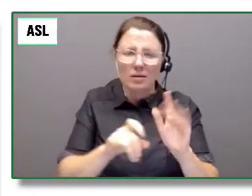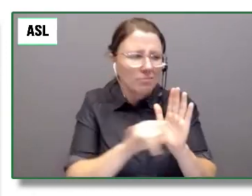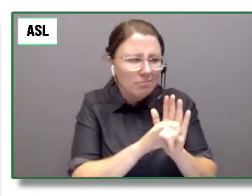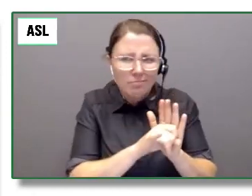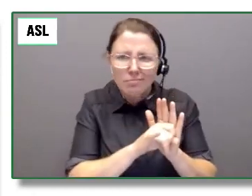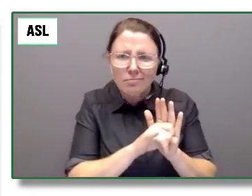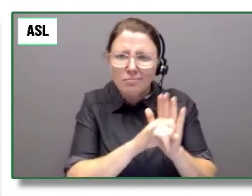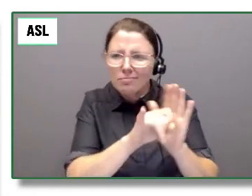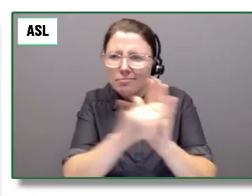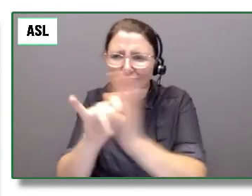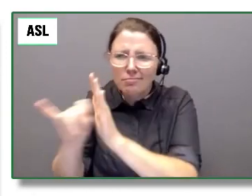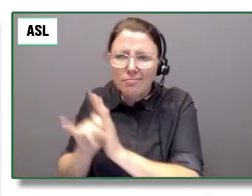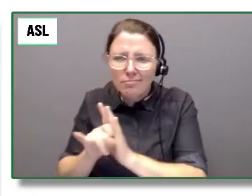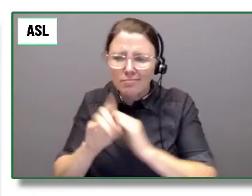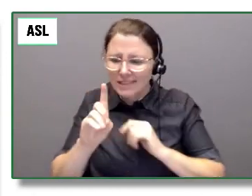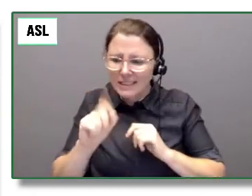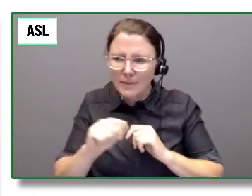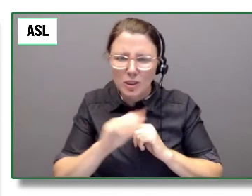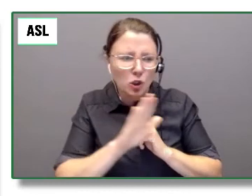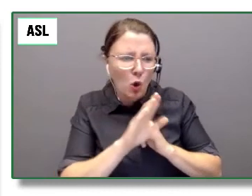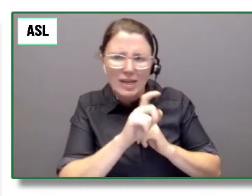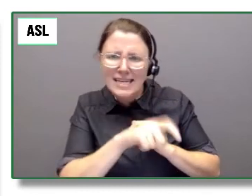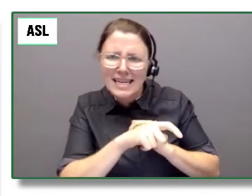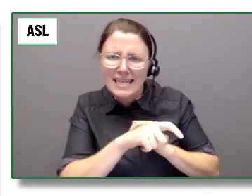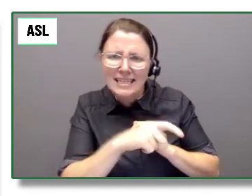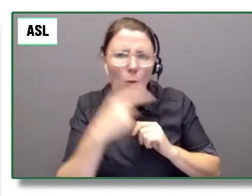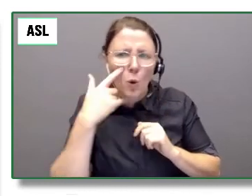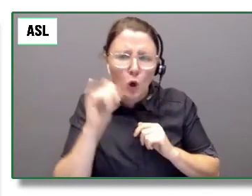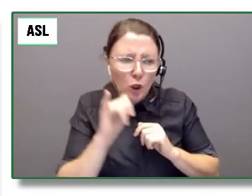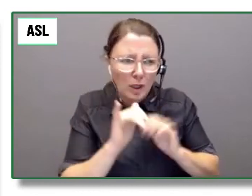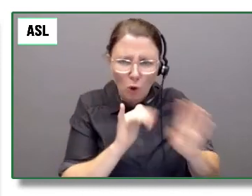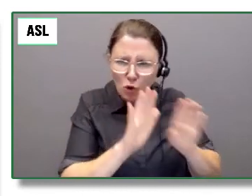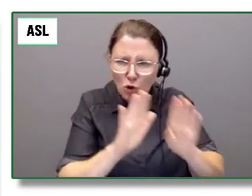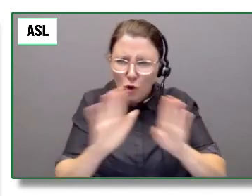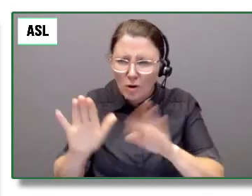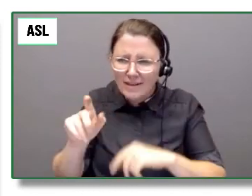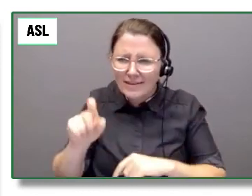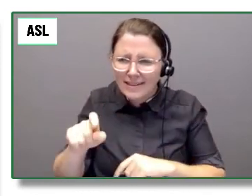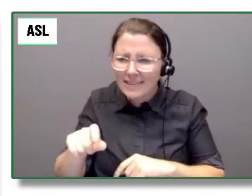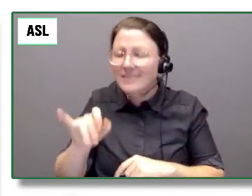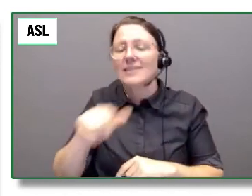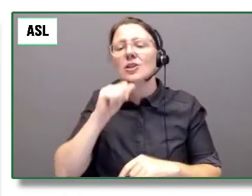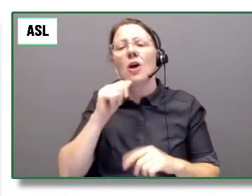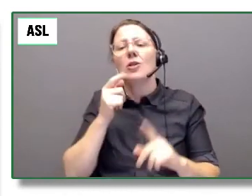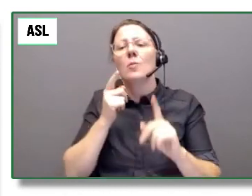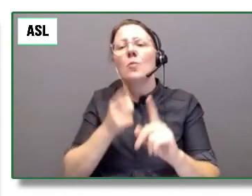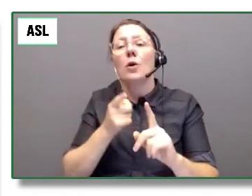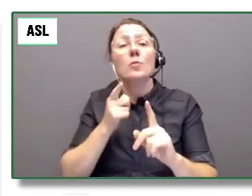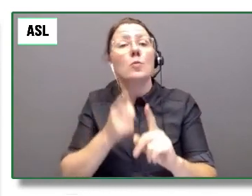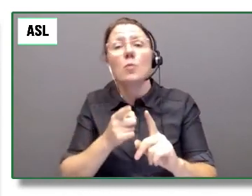opportunities and flexibility so that any person can see themselves reflected